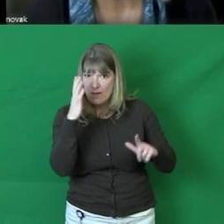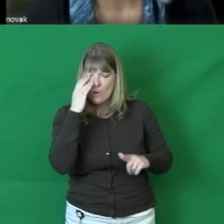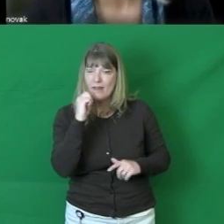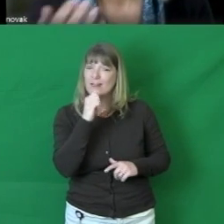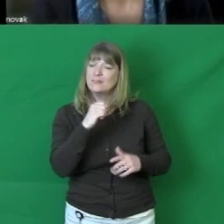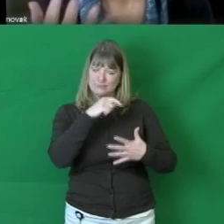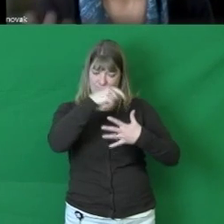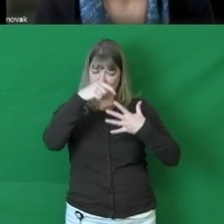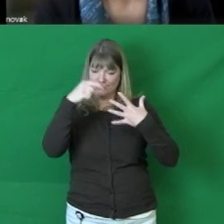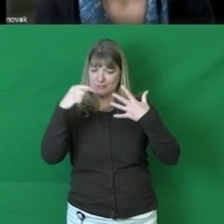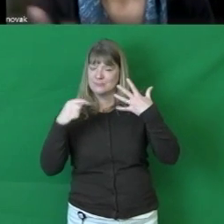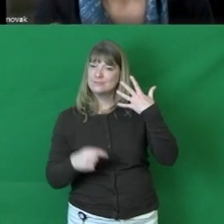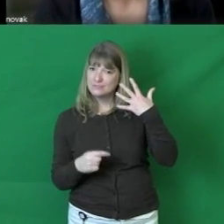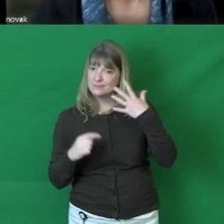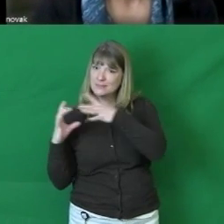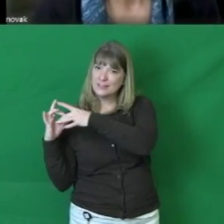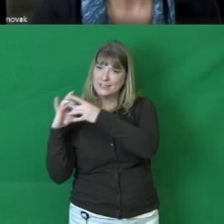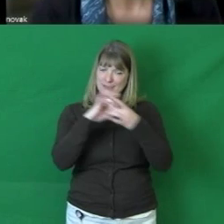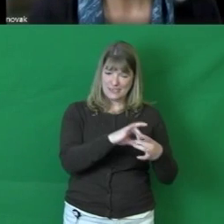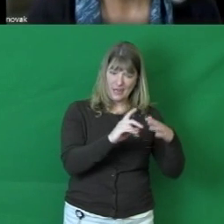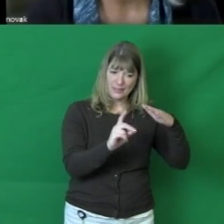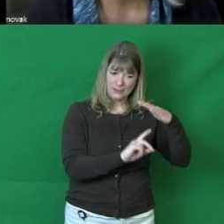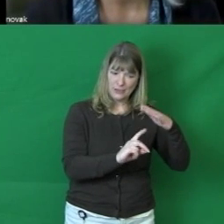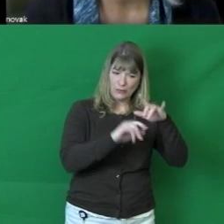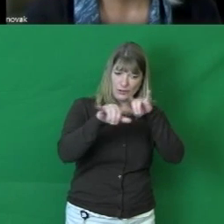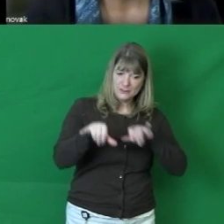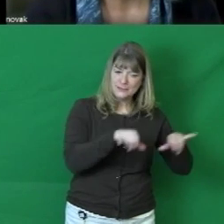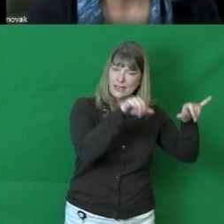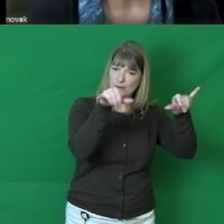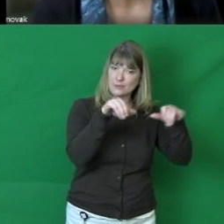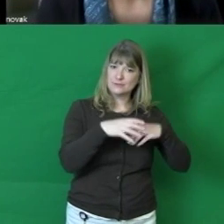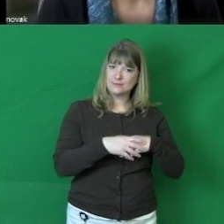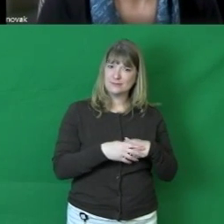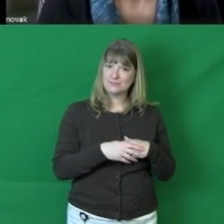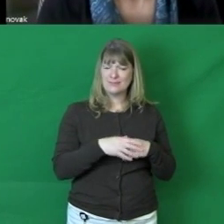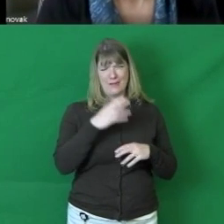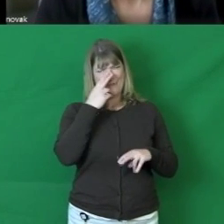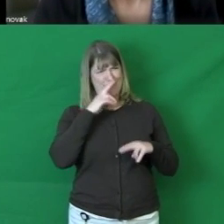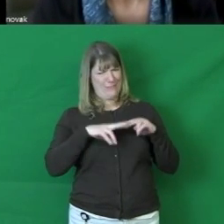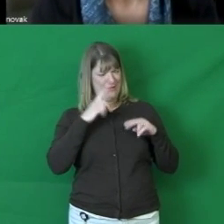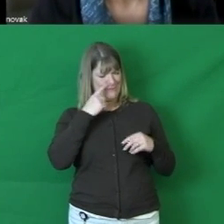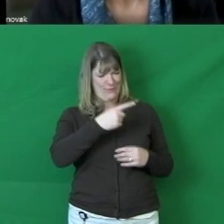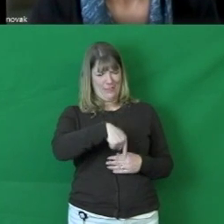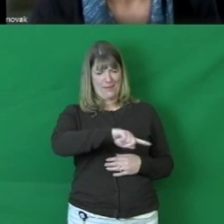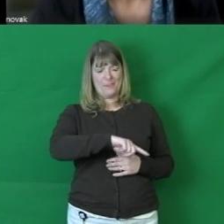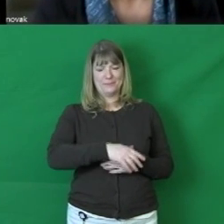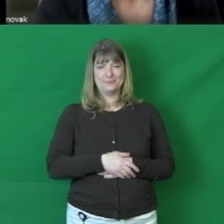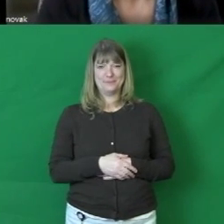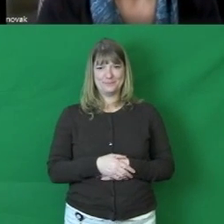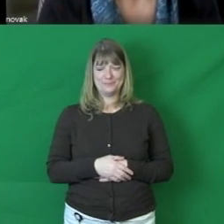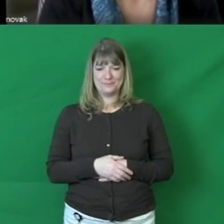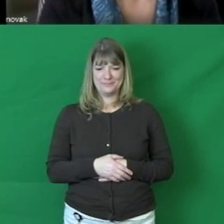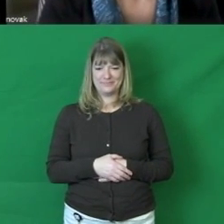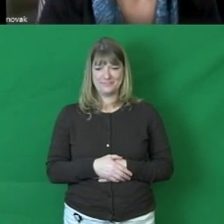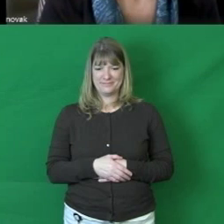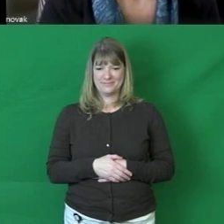These are great examples tied to that kindergarten standard, and it's a lot of fun for the students.